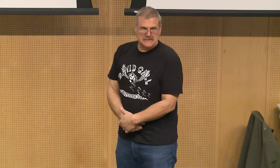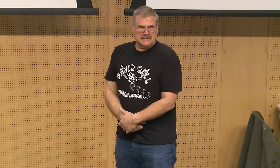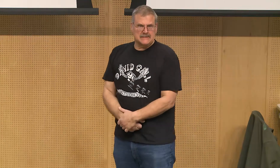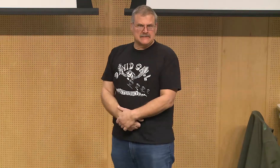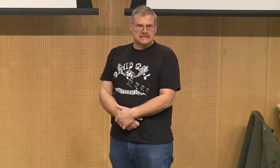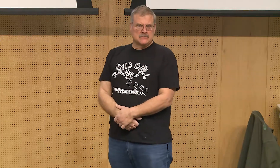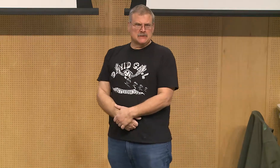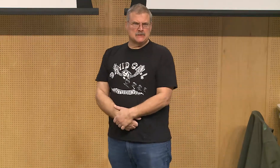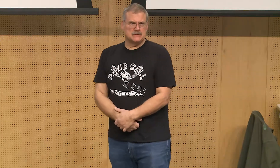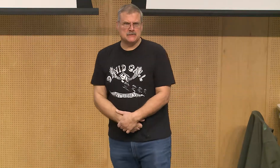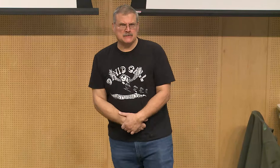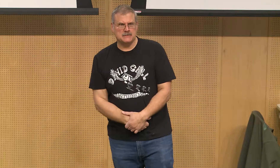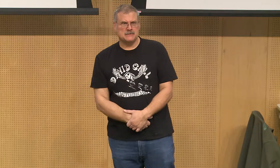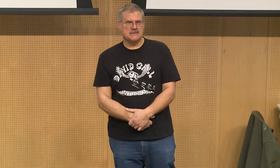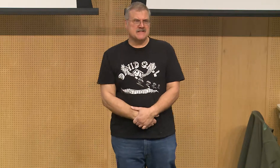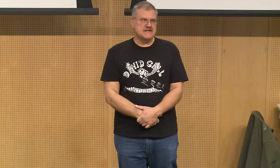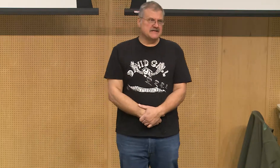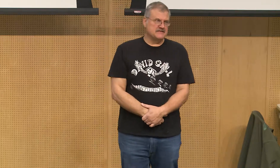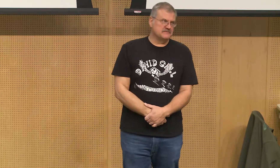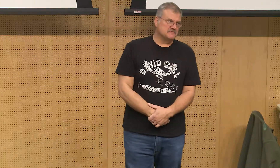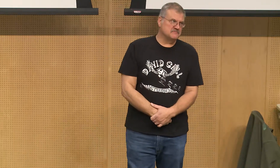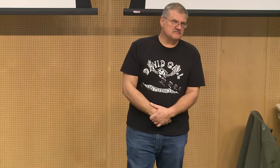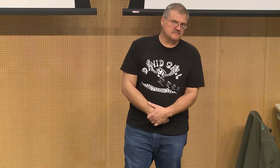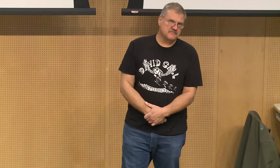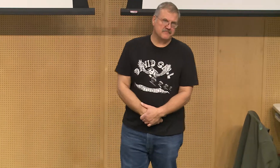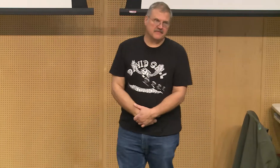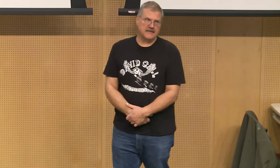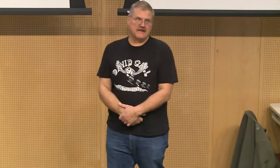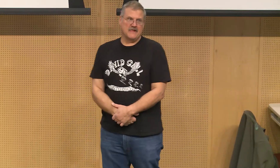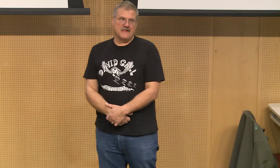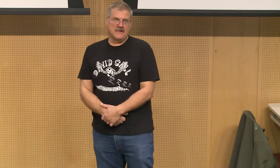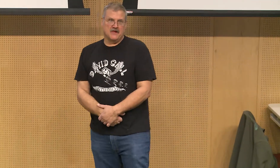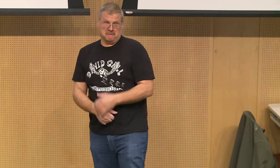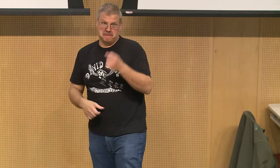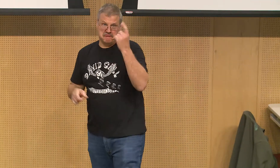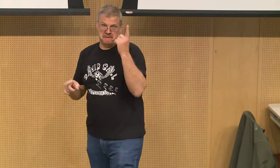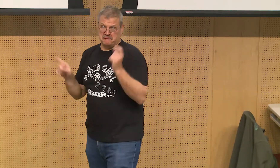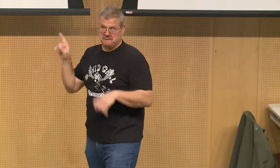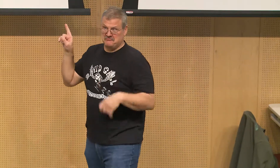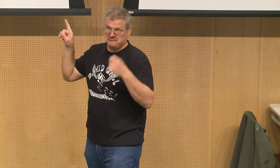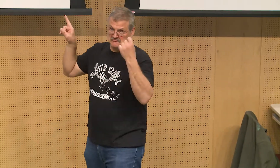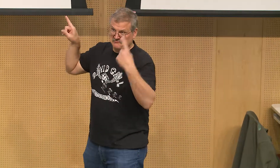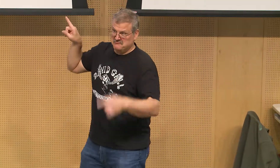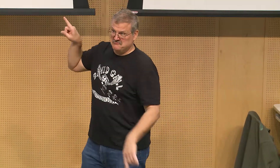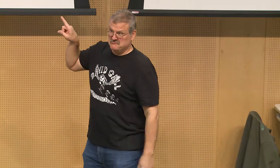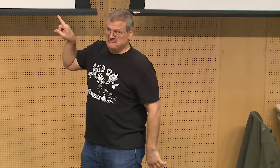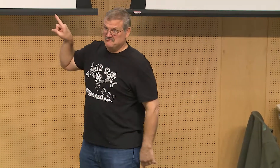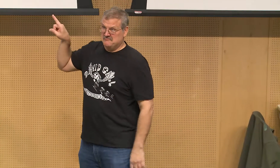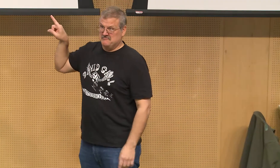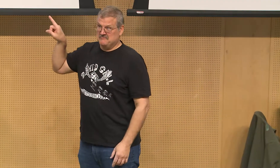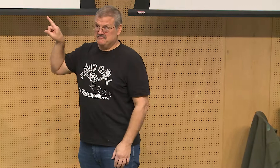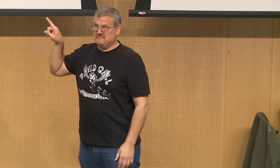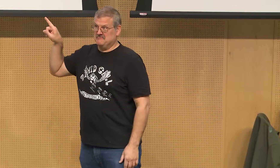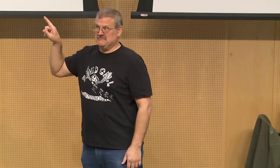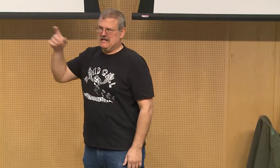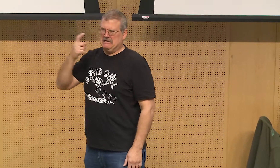This is called "You Sign, You Die!" This is pretty understandable just as is.